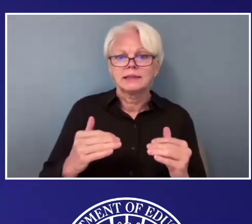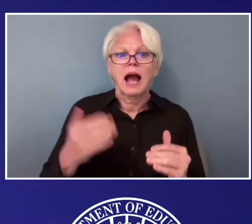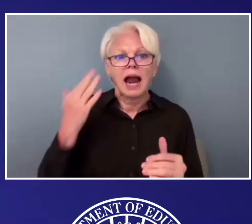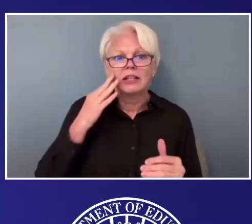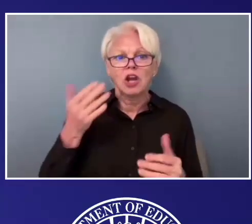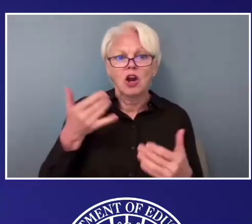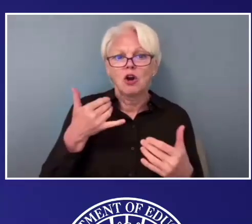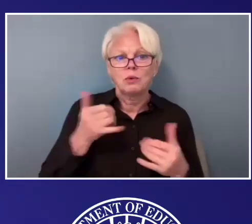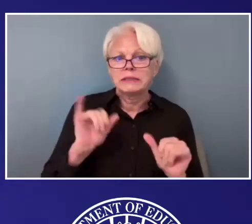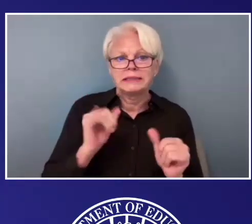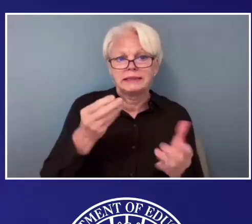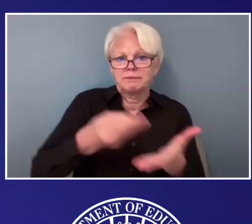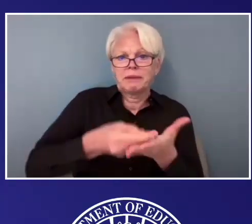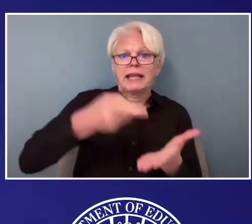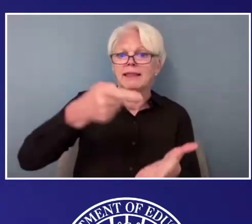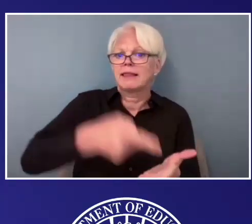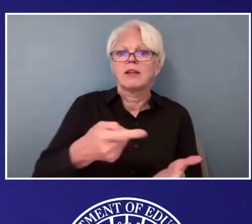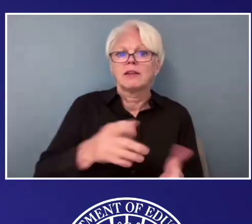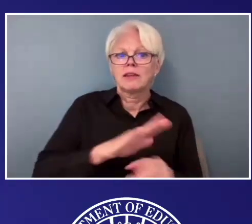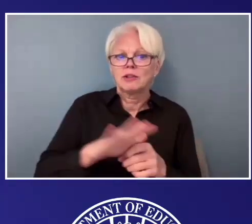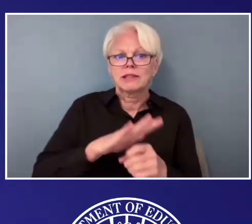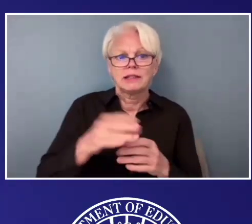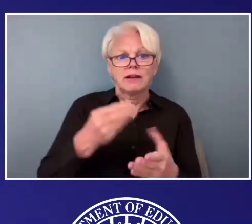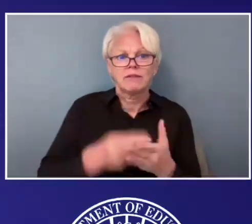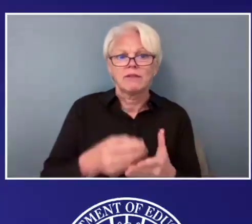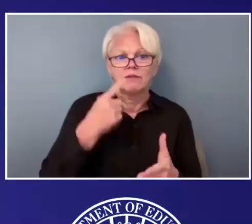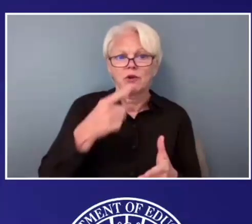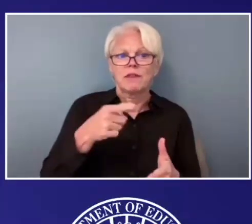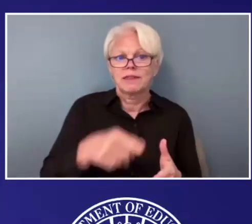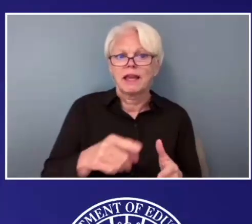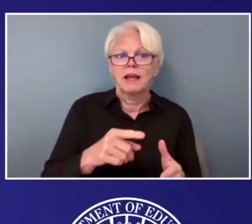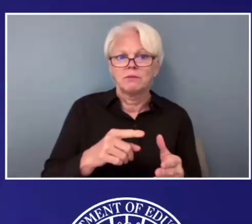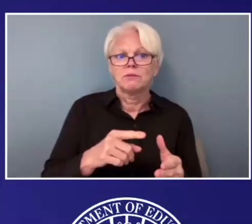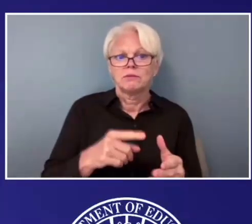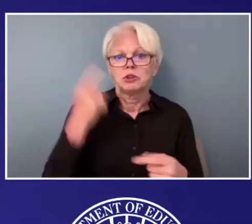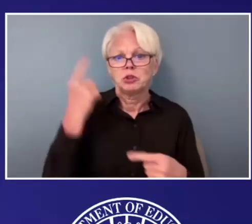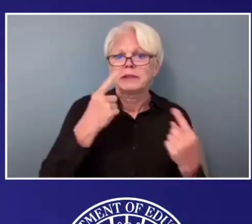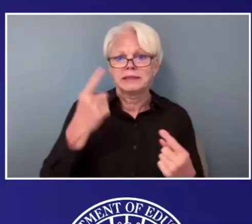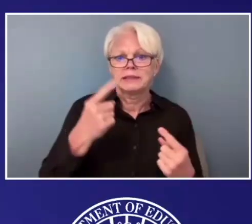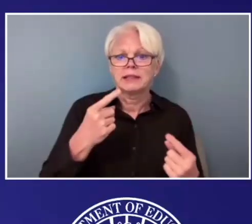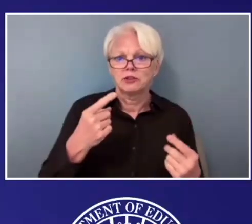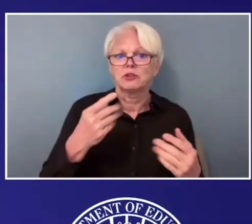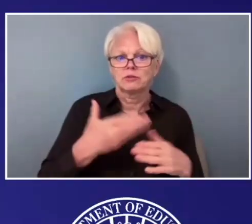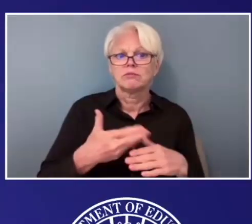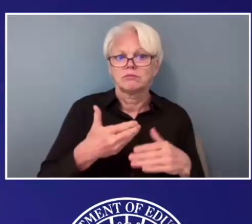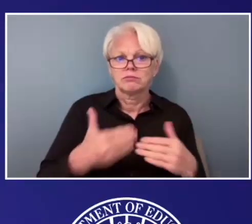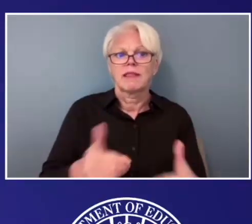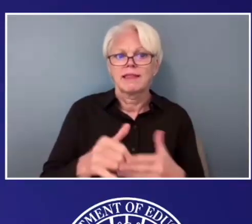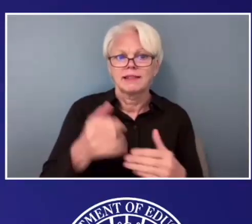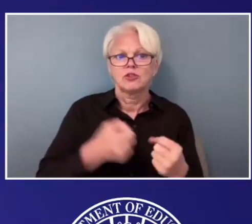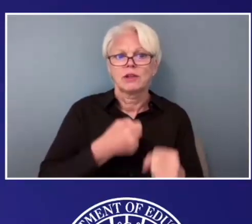and apparently, there's enough funding for them to at least consider this year. Yeah. The question was --